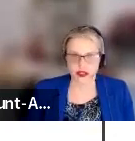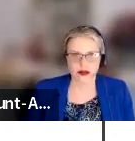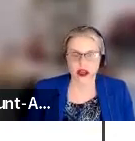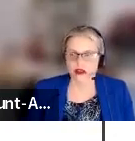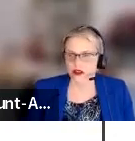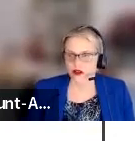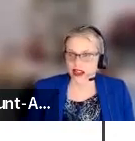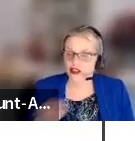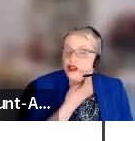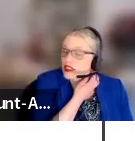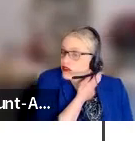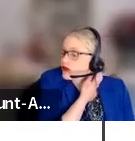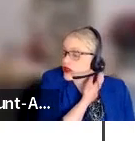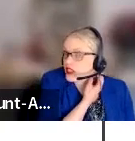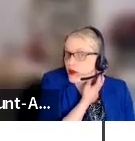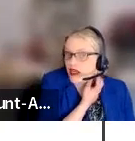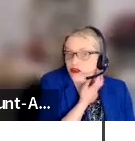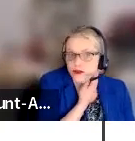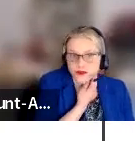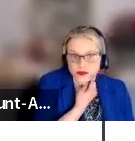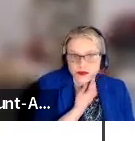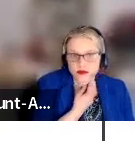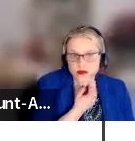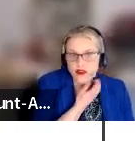So, that is really, yeah, riskier behavior.